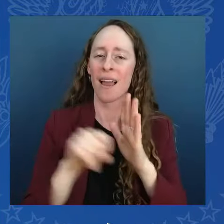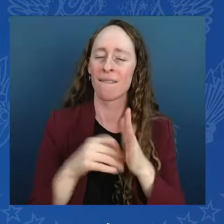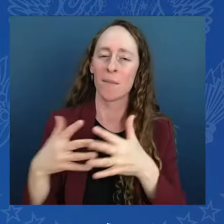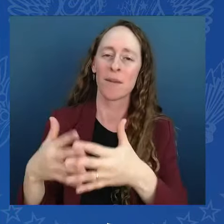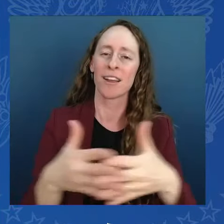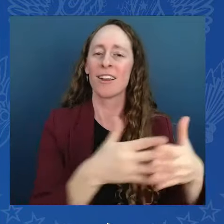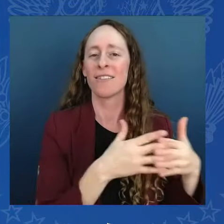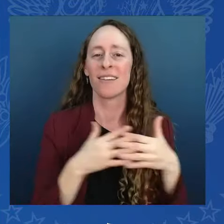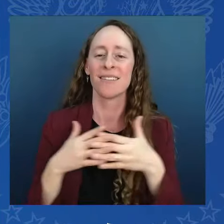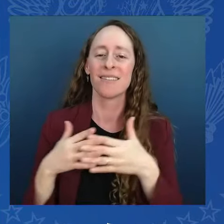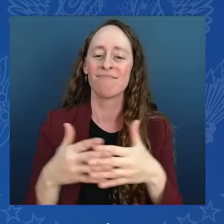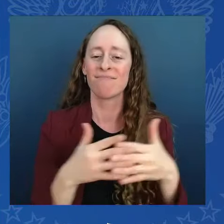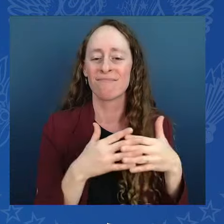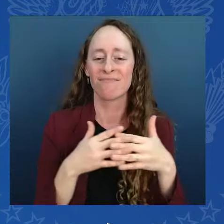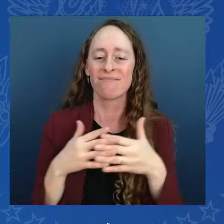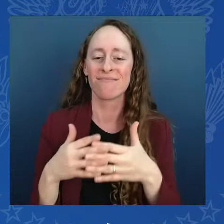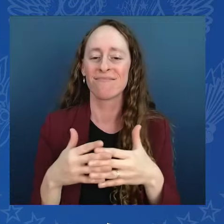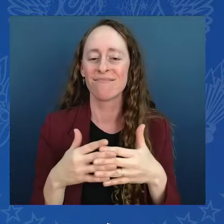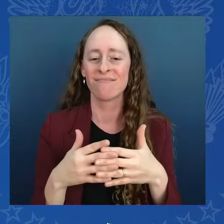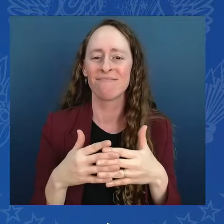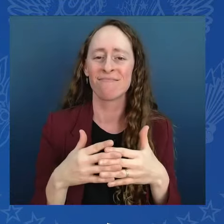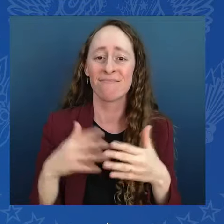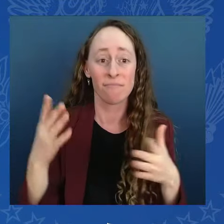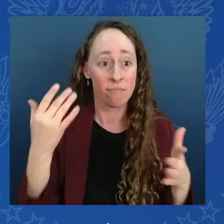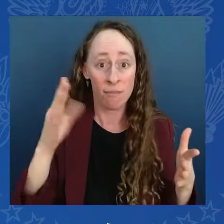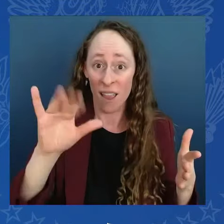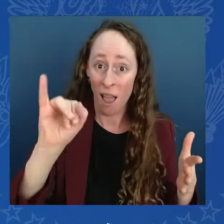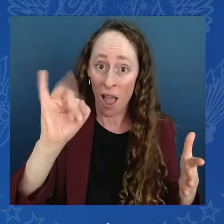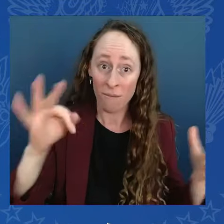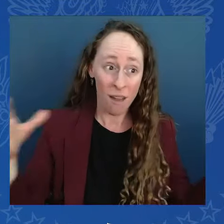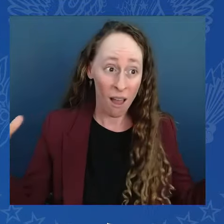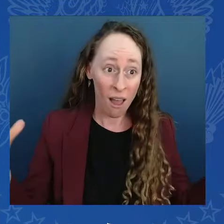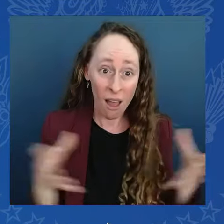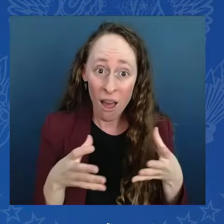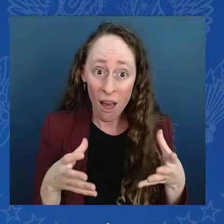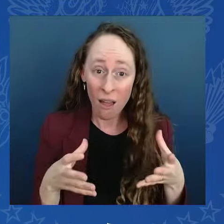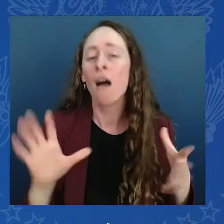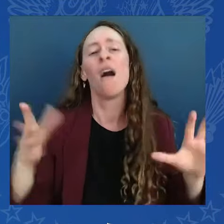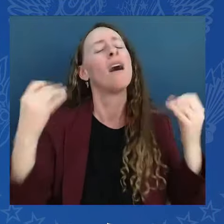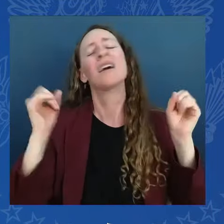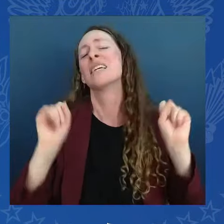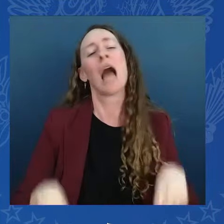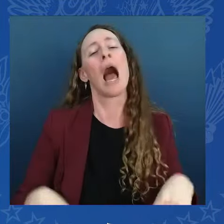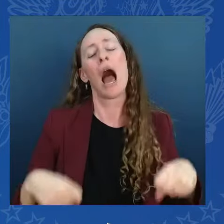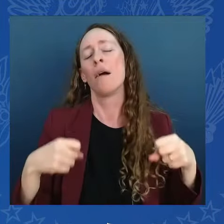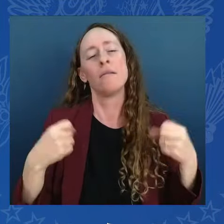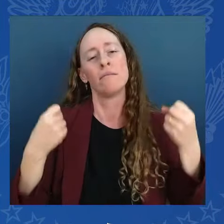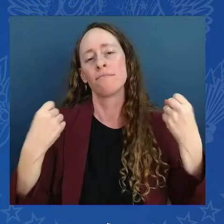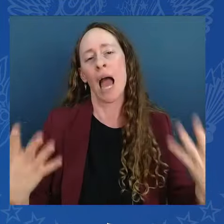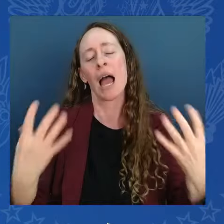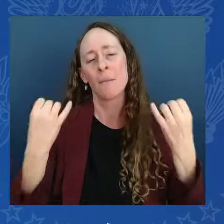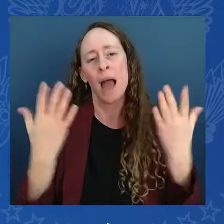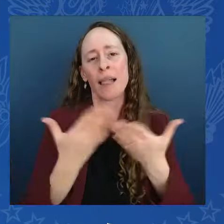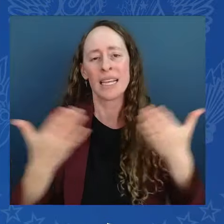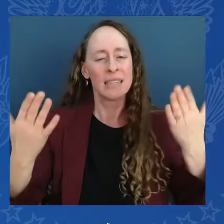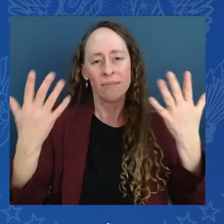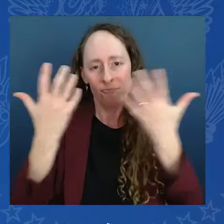there is nothing beyond our capacity when we work together. So, let's keep working together and get it done. God bless you all. And may God protect our troops.